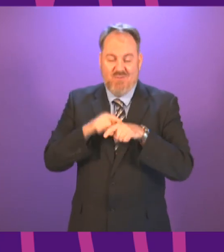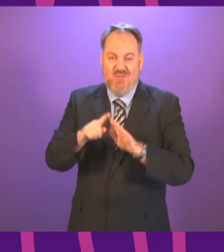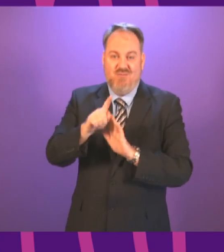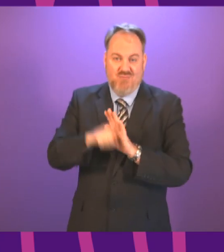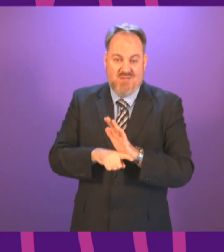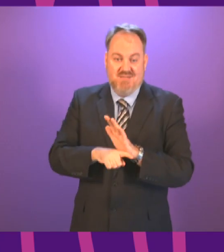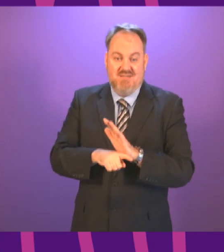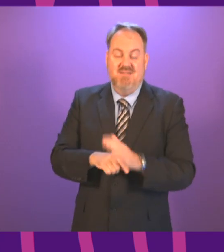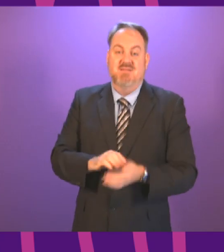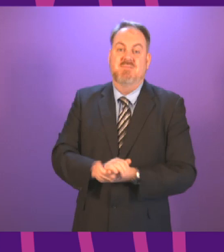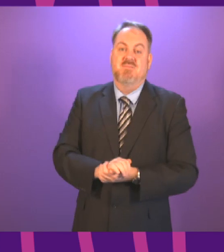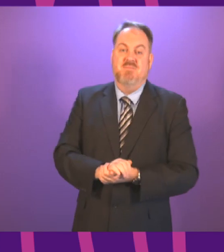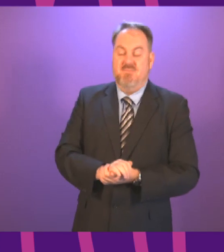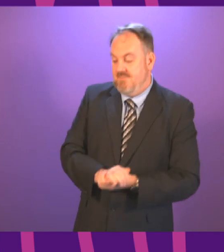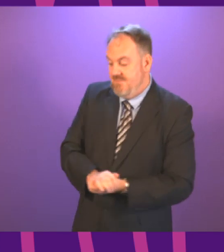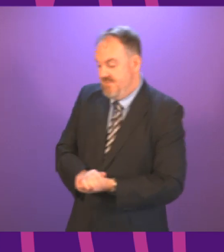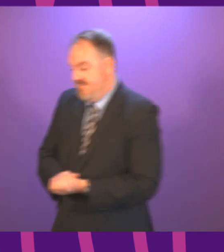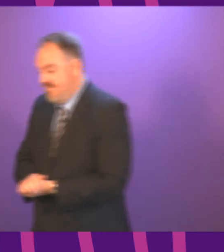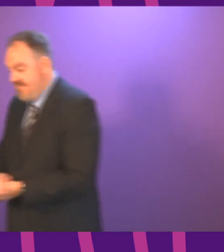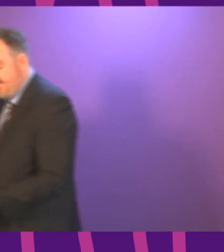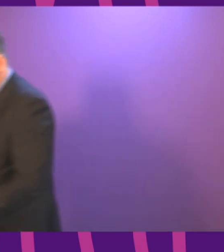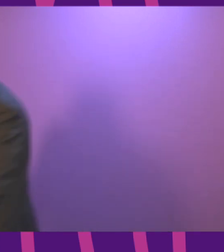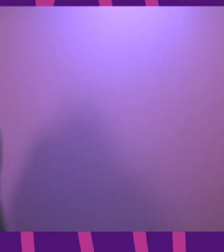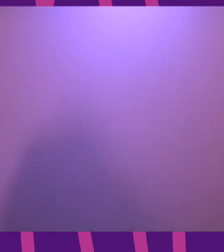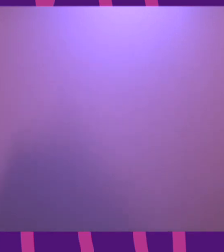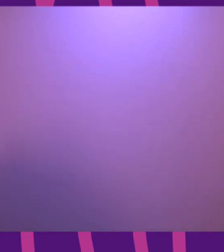go into the next phase of Covid and into the winter.